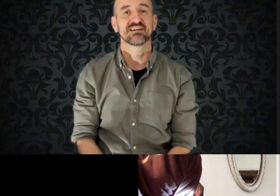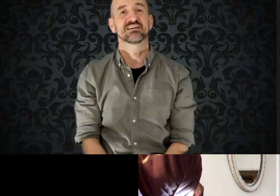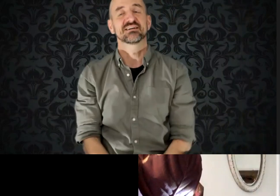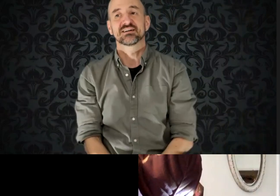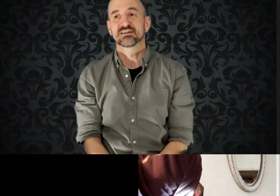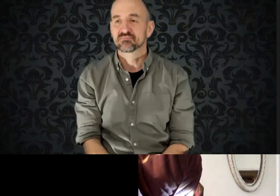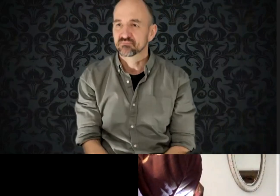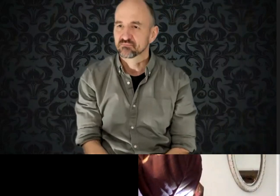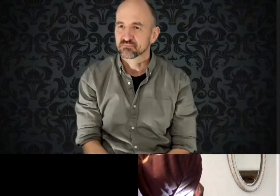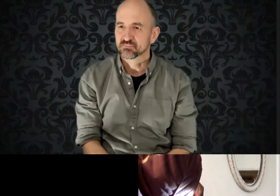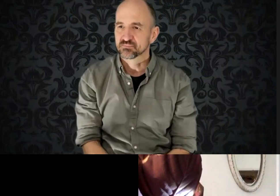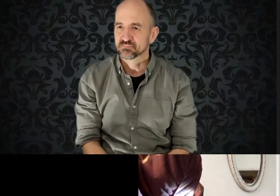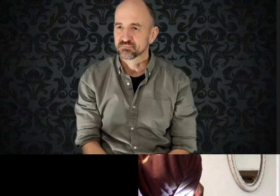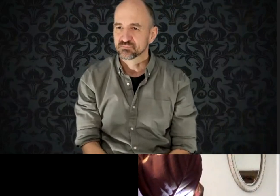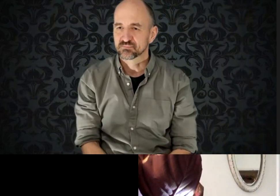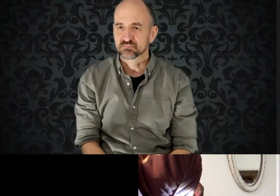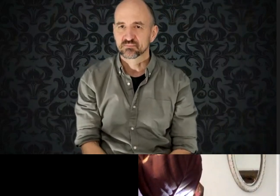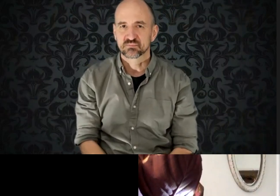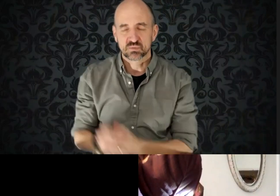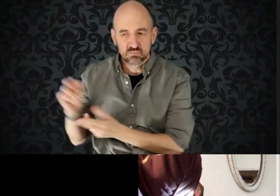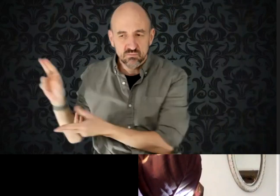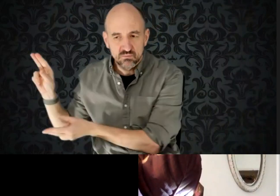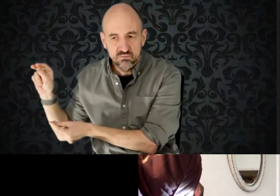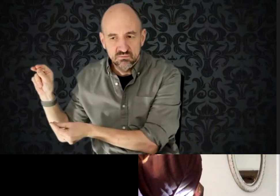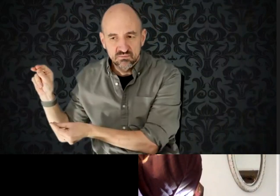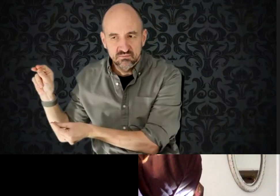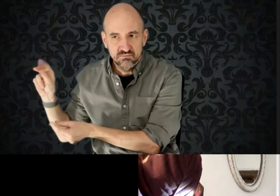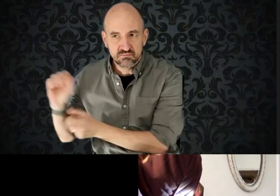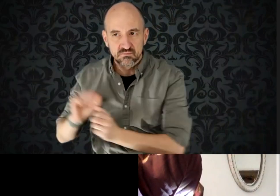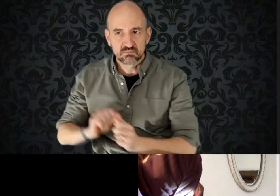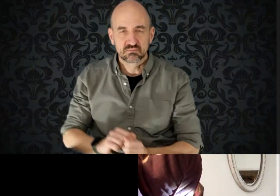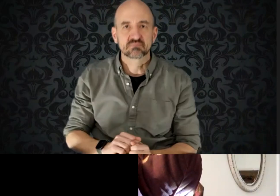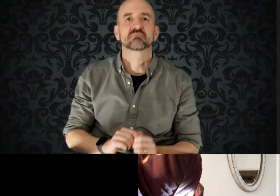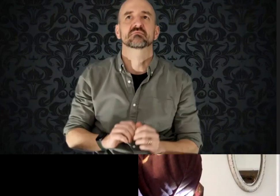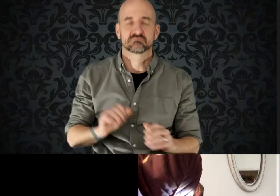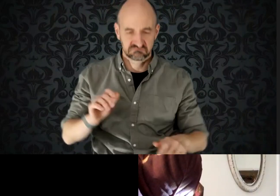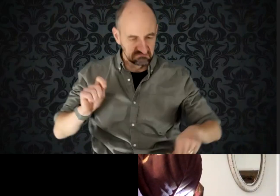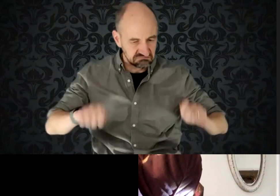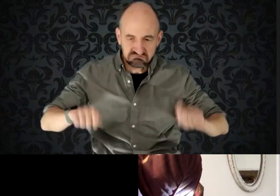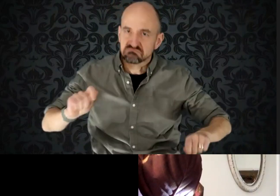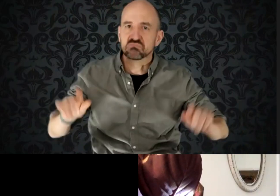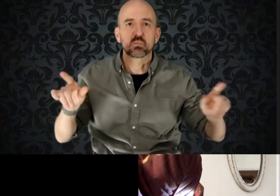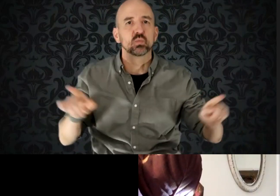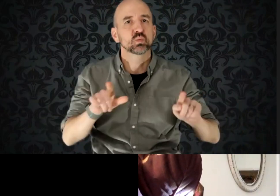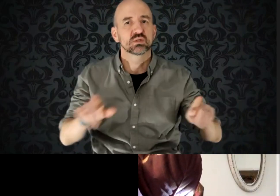. You put on your headband and you can jam with the flowers.